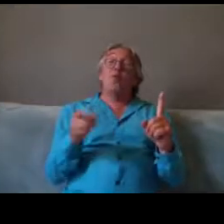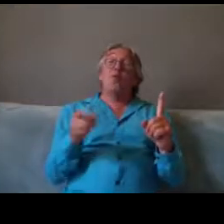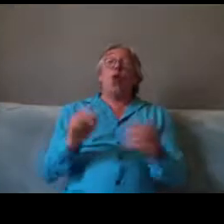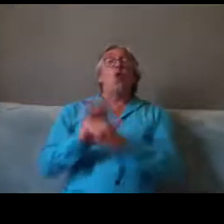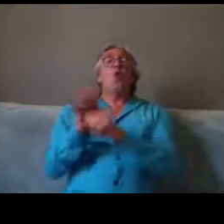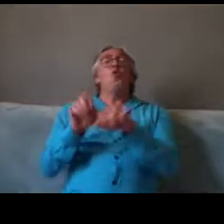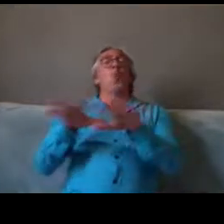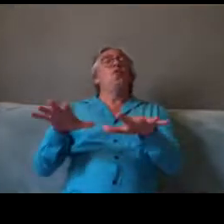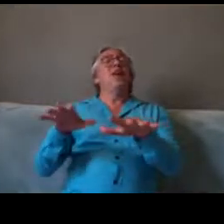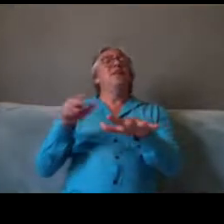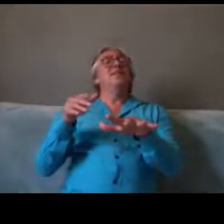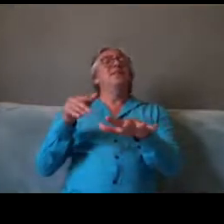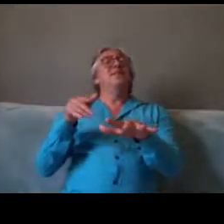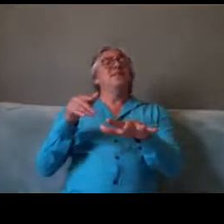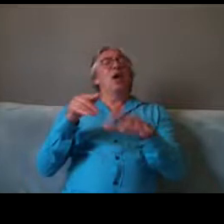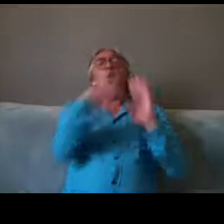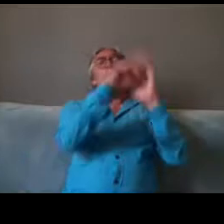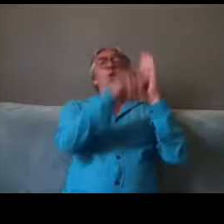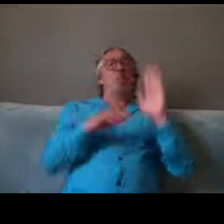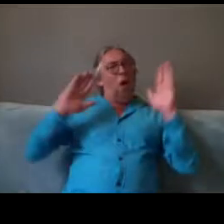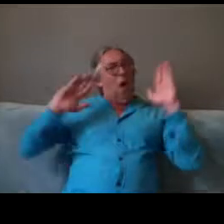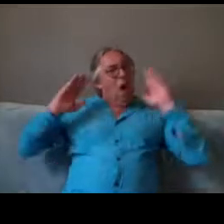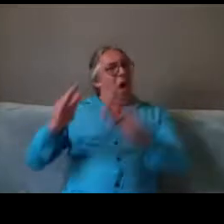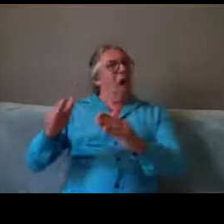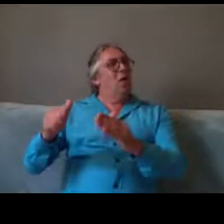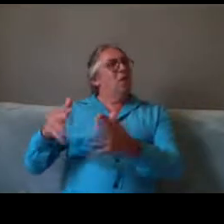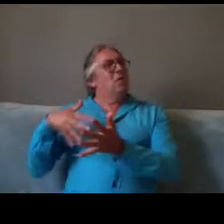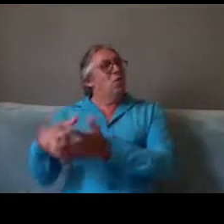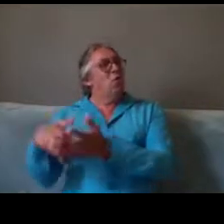Another key finding that we've from this survey is